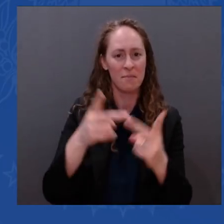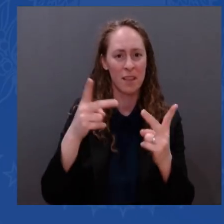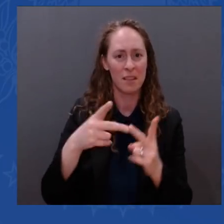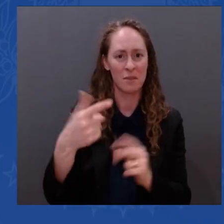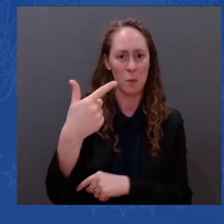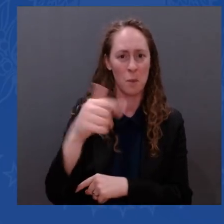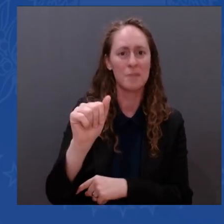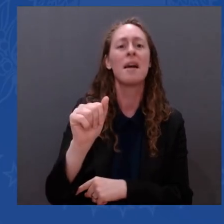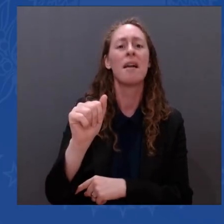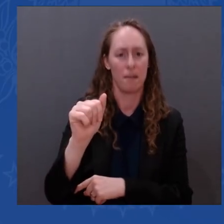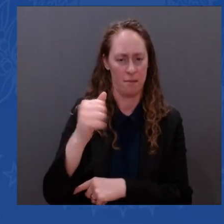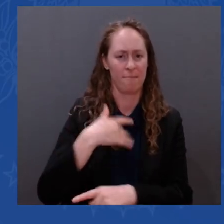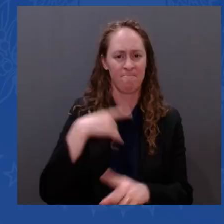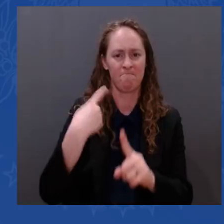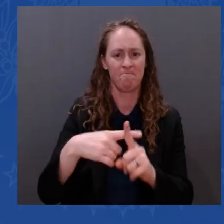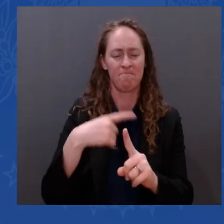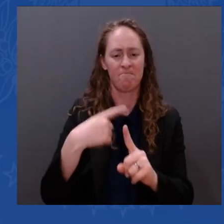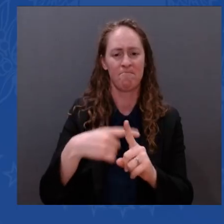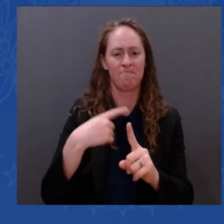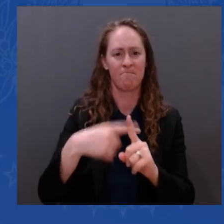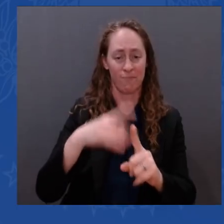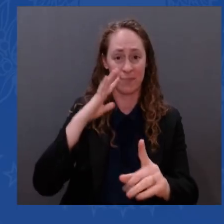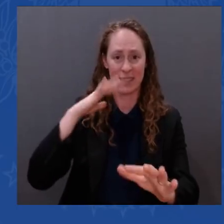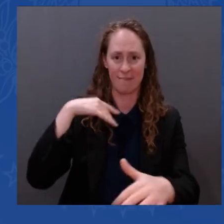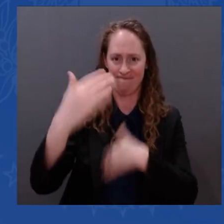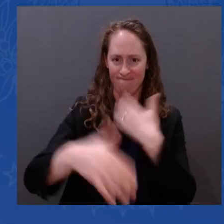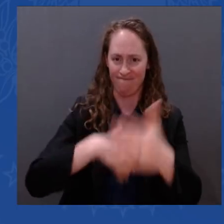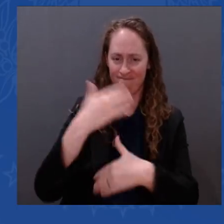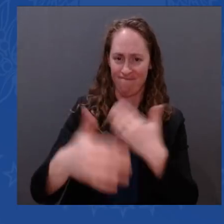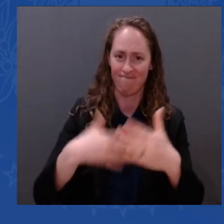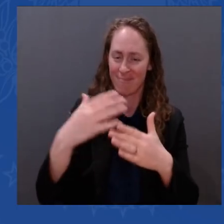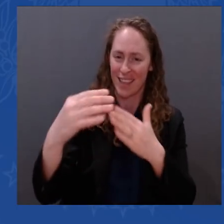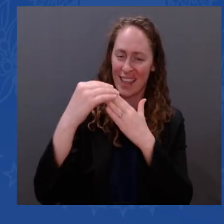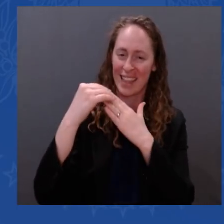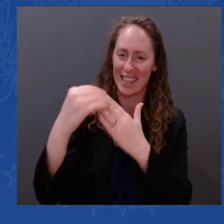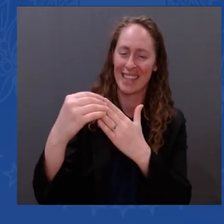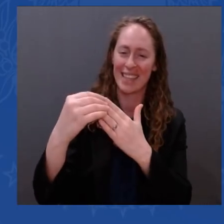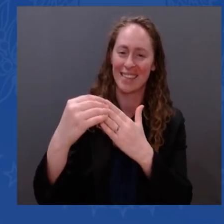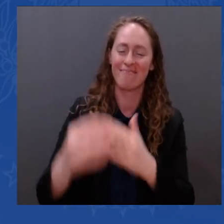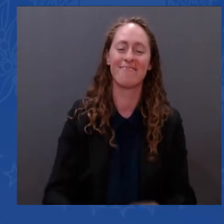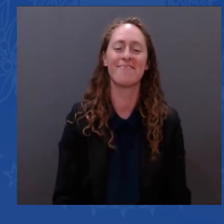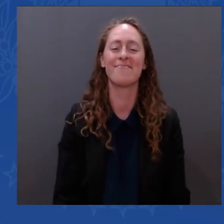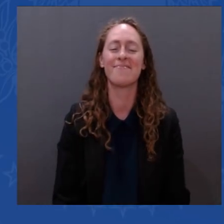with regards to building high quality electric vehicles for our U.S. customers.